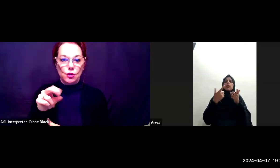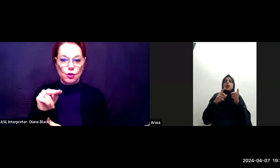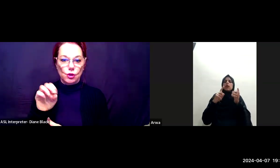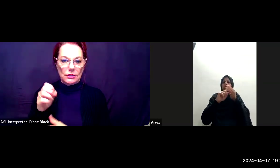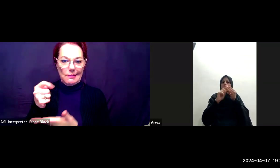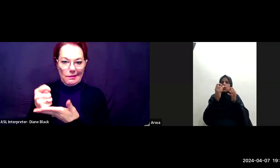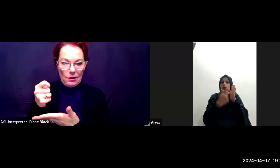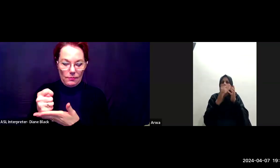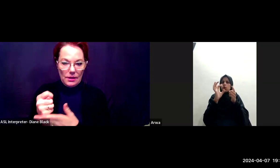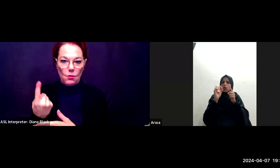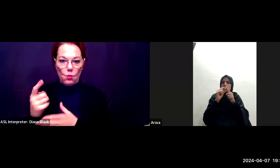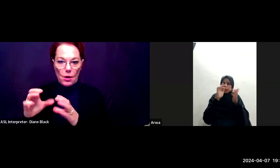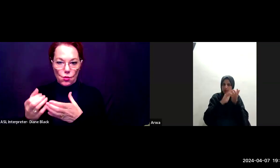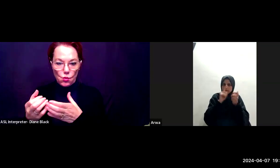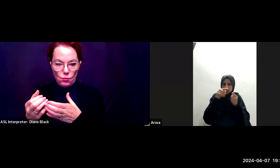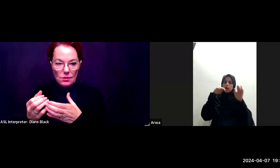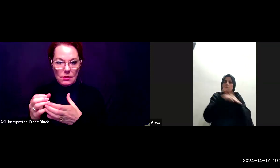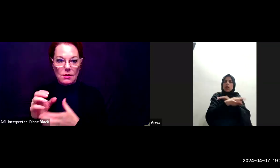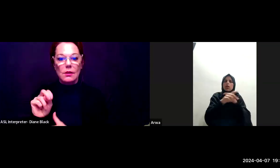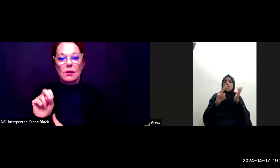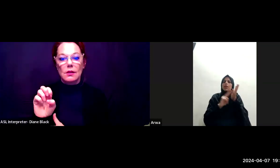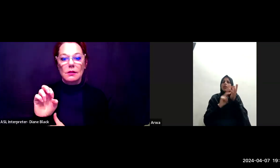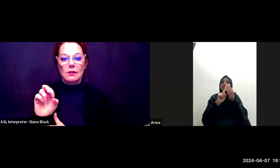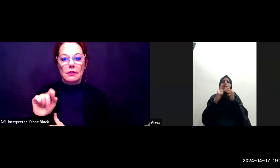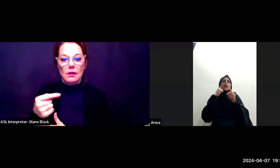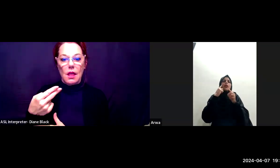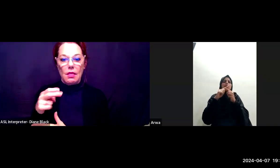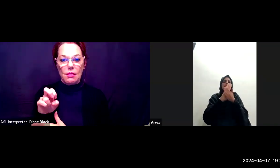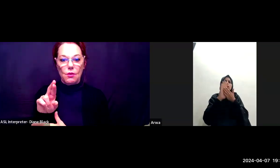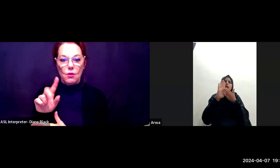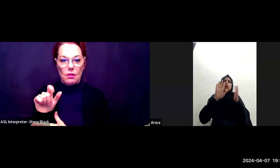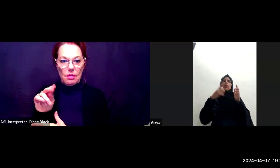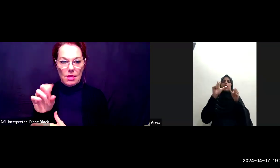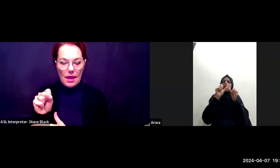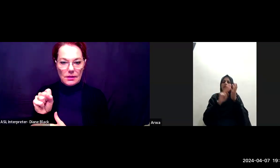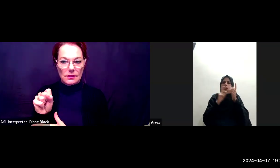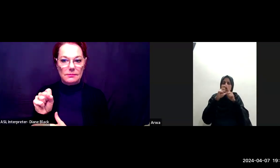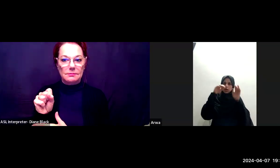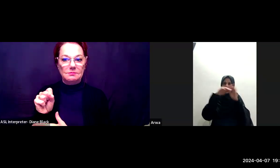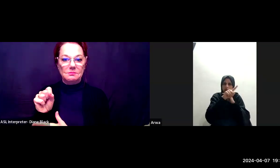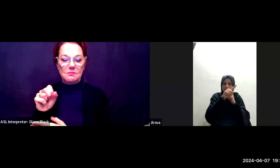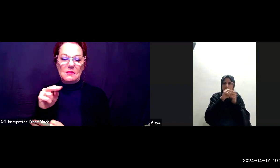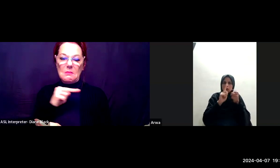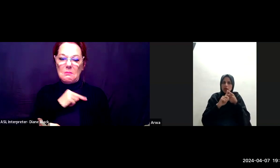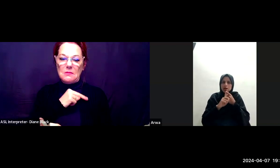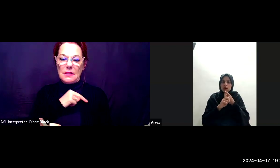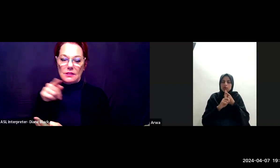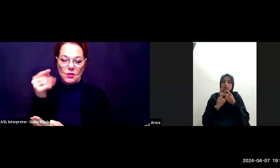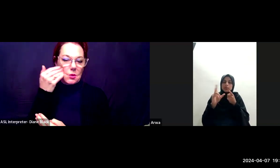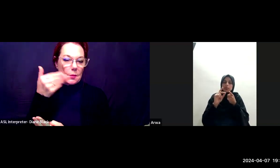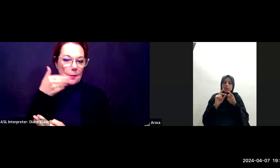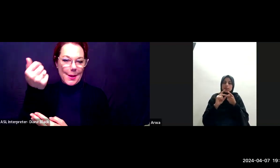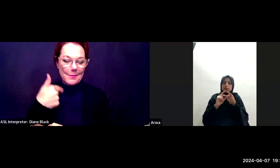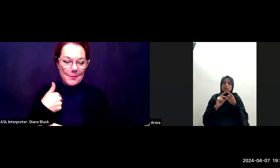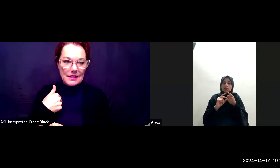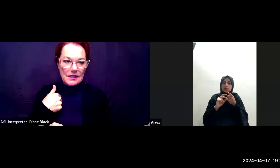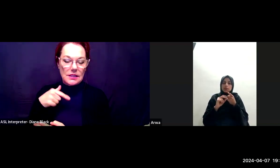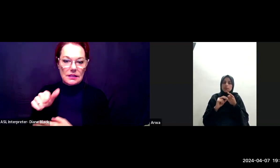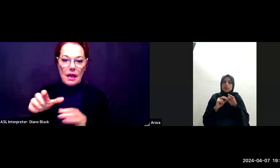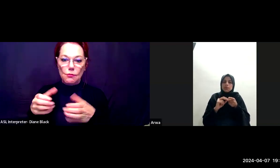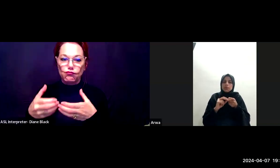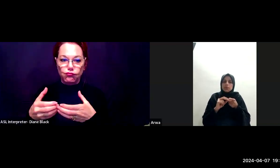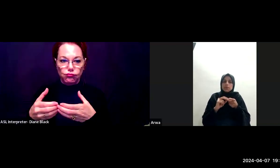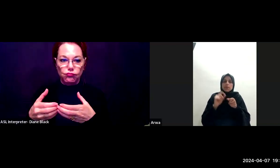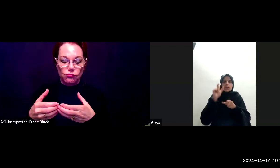was in Netherlands called ProQR. Nancy knows them better than I do. And they have moved that study